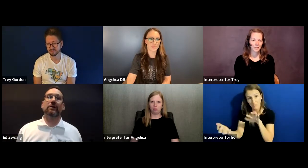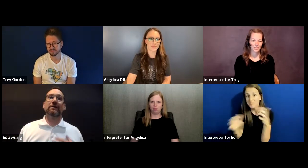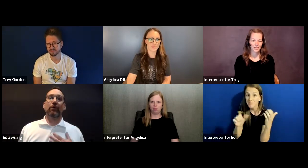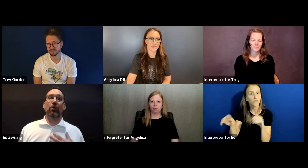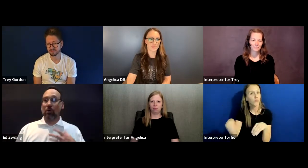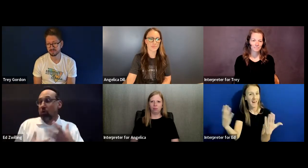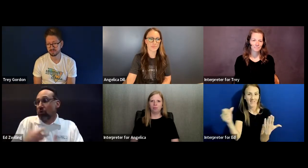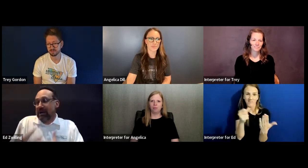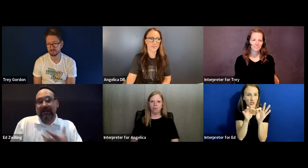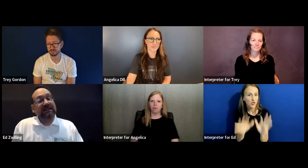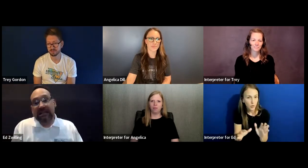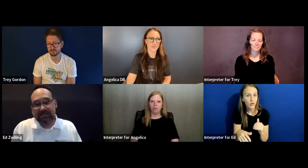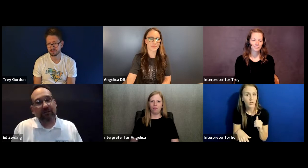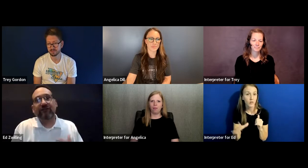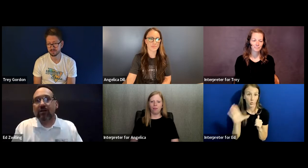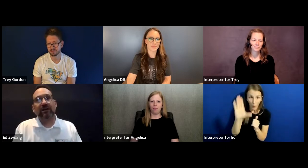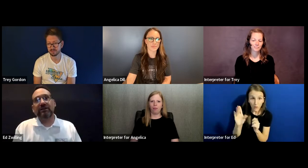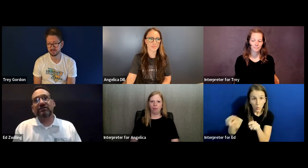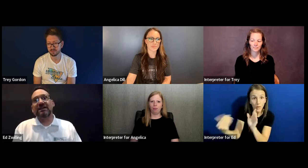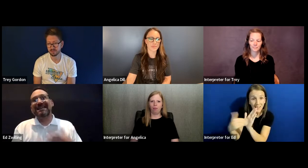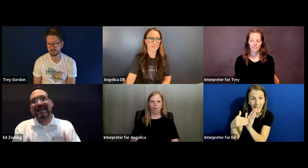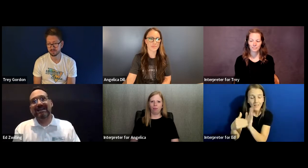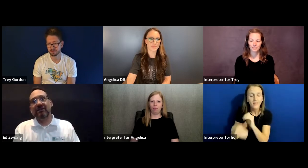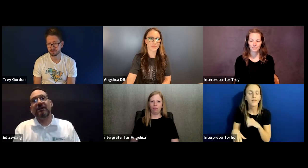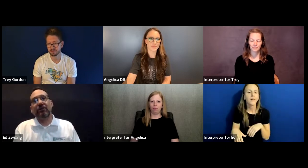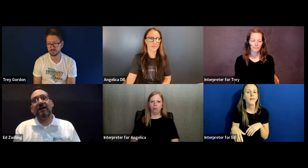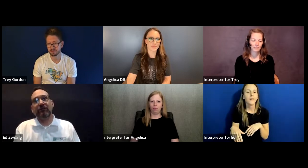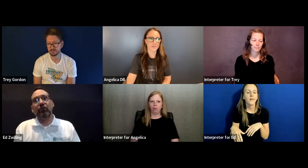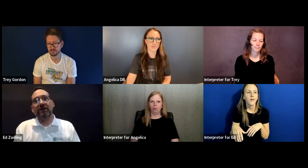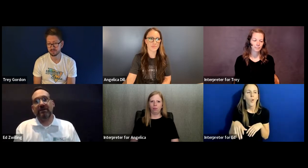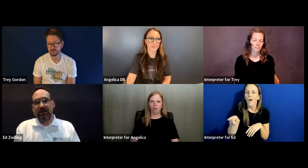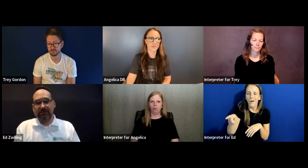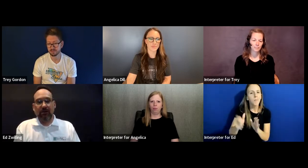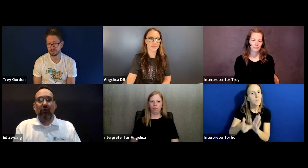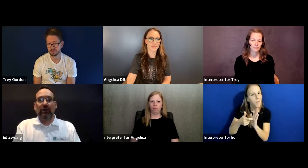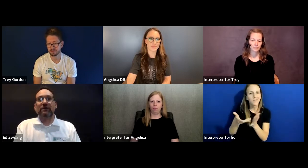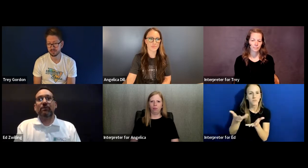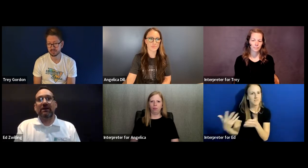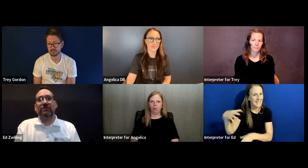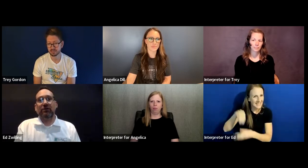right or at least at the very least engaged in the interactive process with his patient who